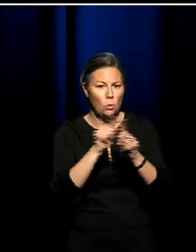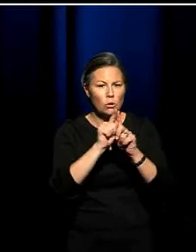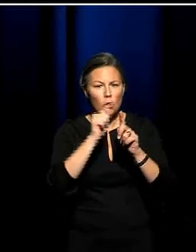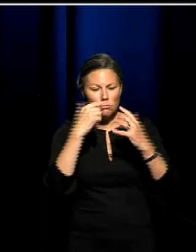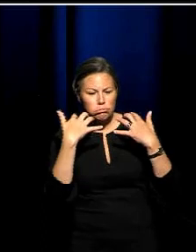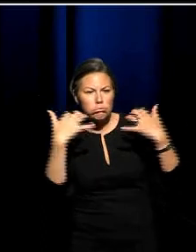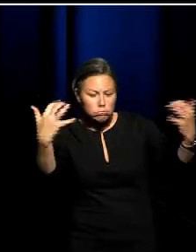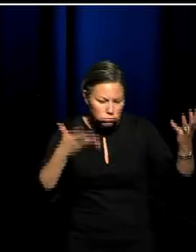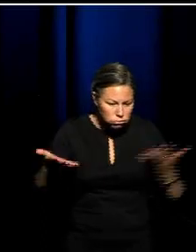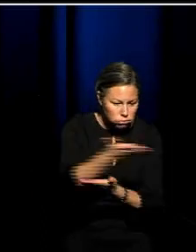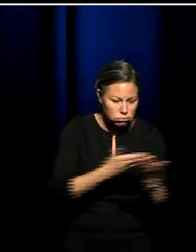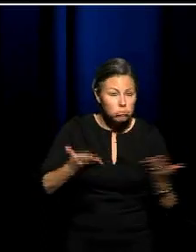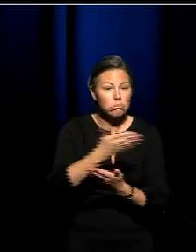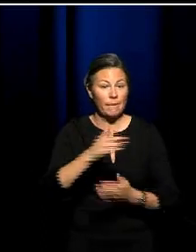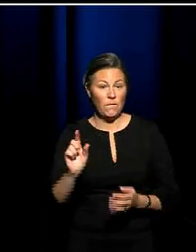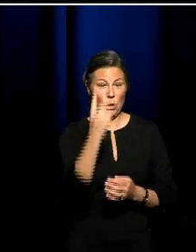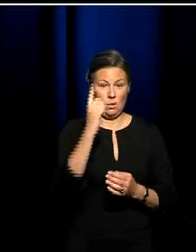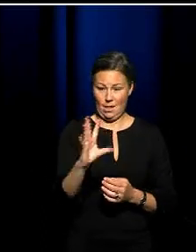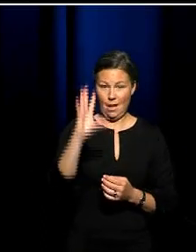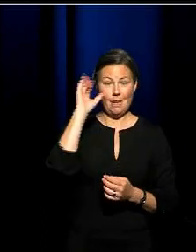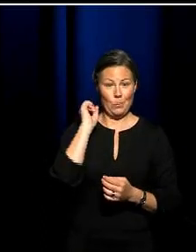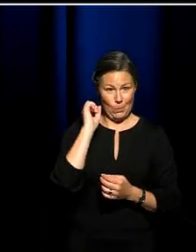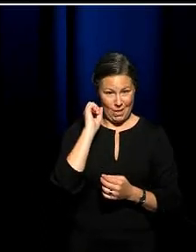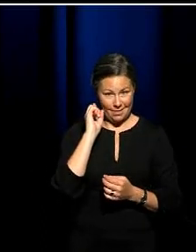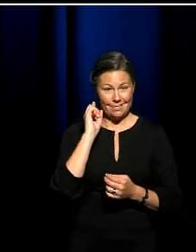Townsville a week ago on 9 September 2019